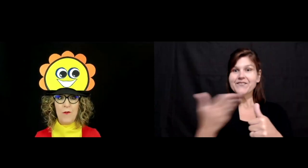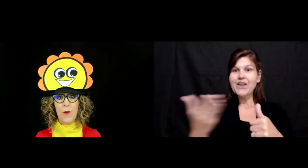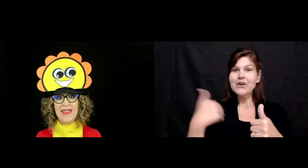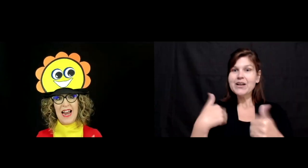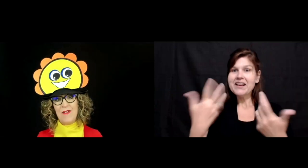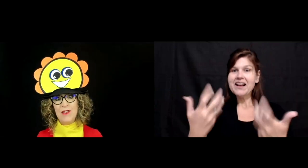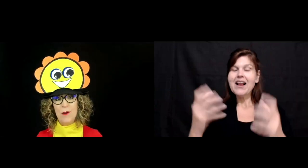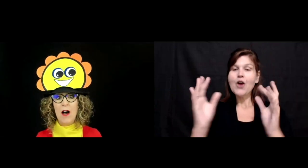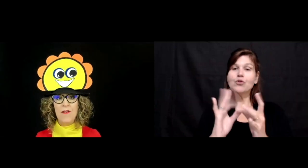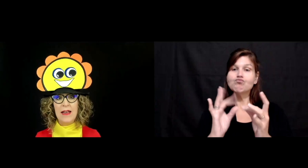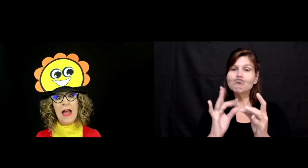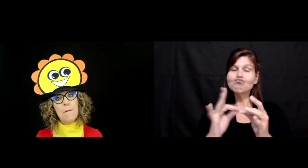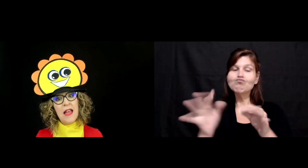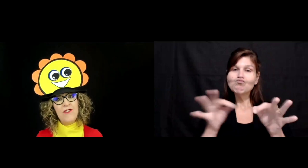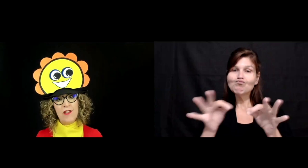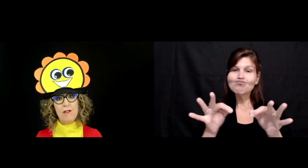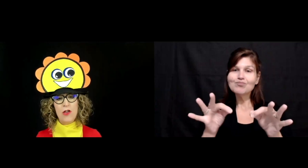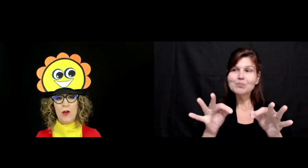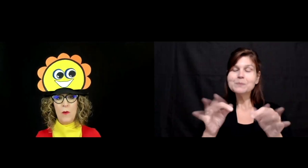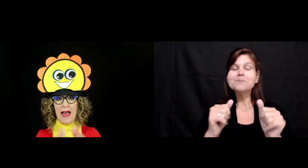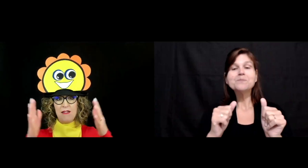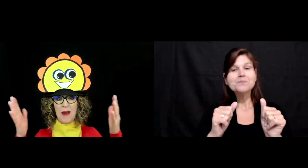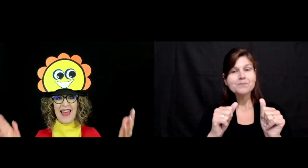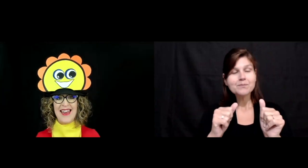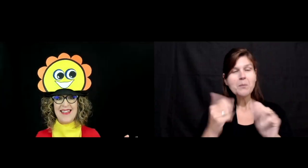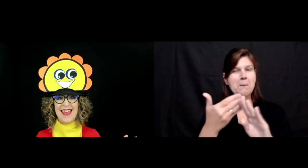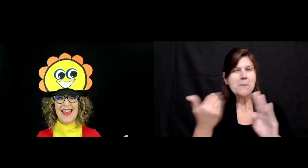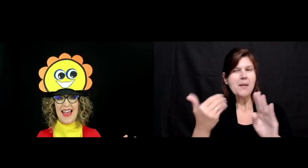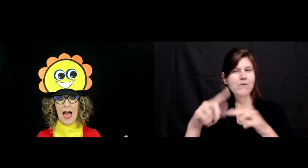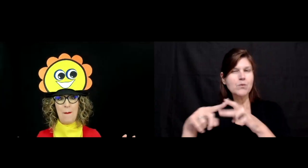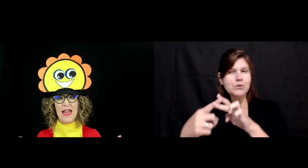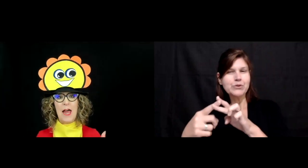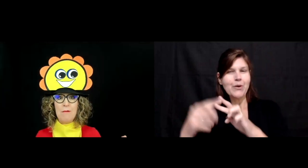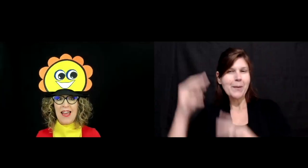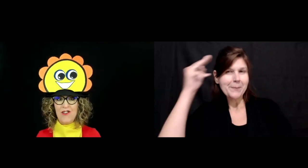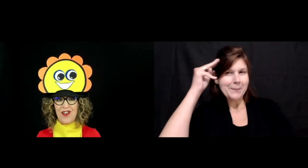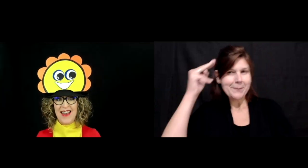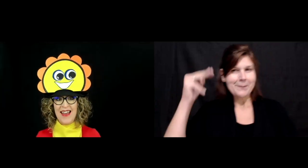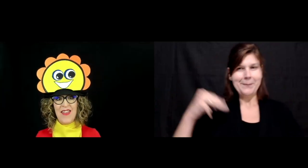before we delve into Marvin is just to explain the collaboration,